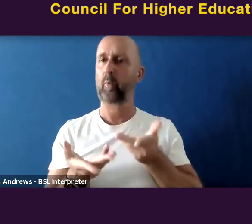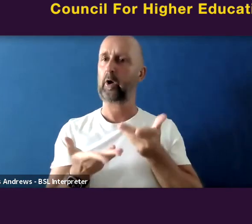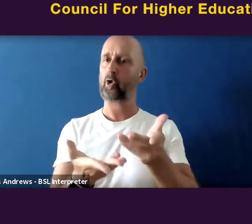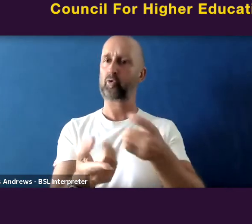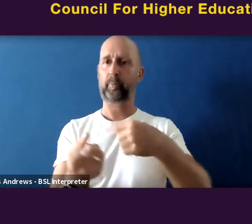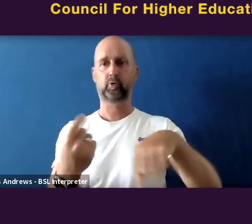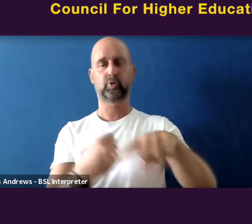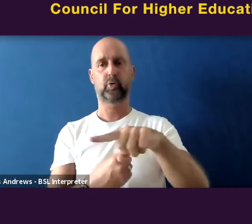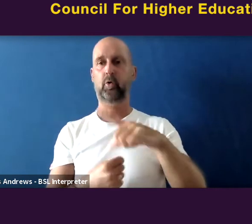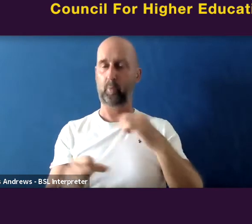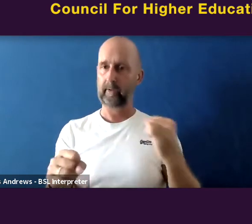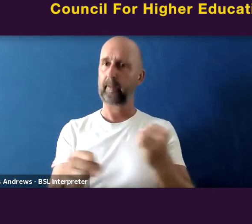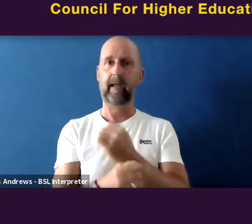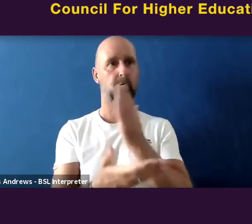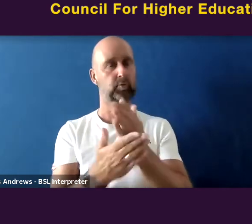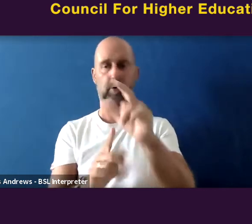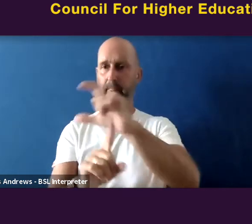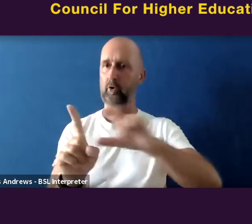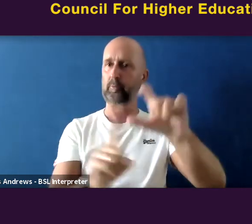we make to communities and the wider economy.